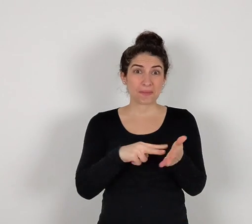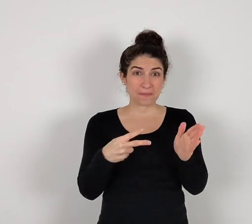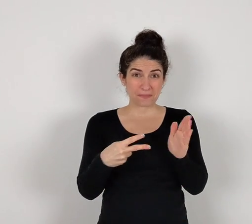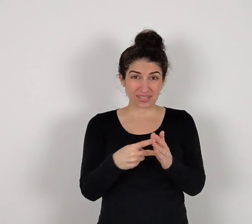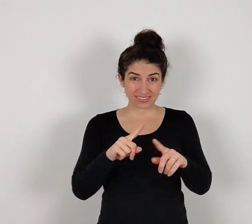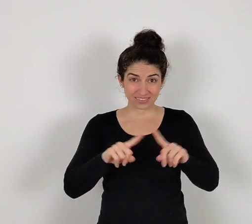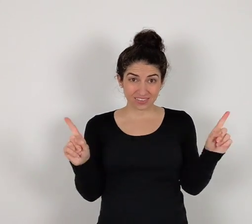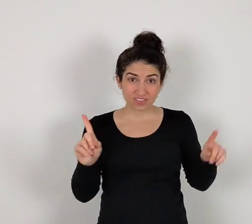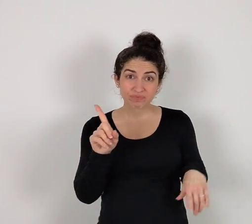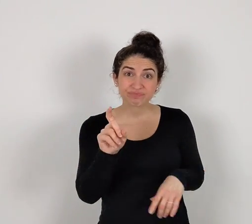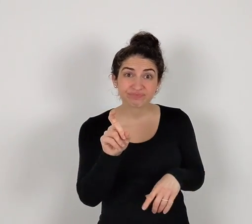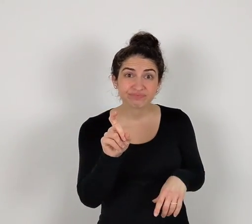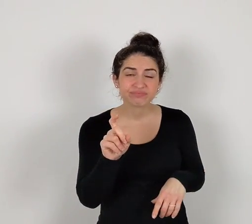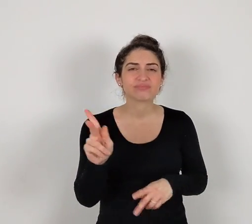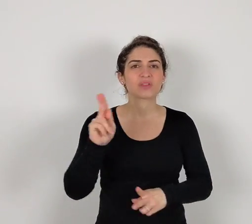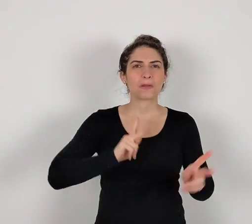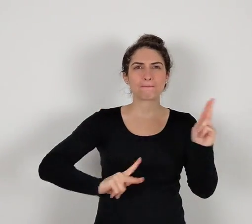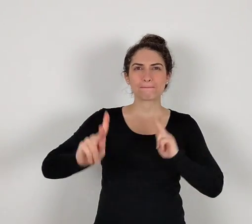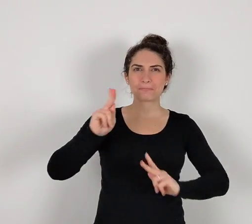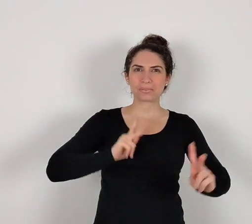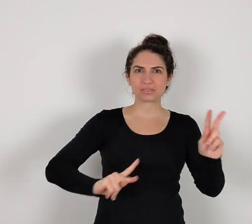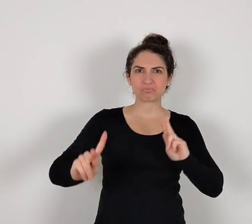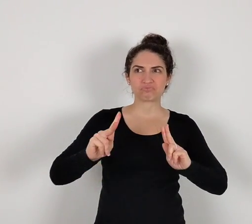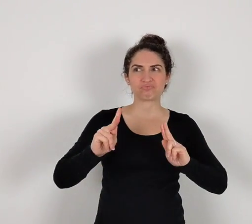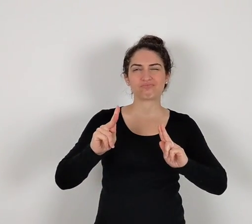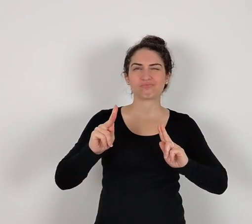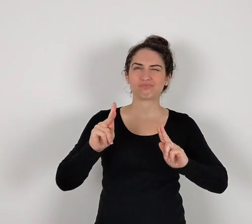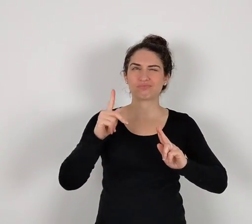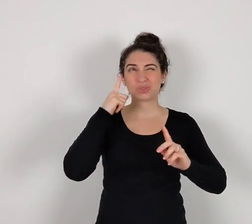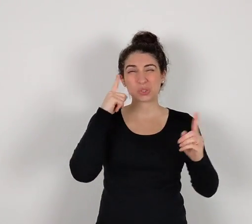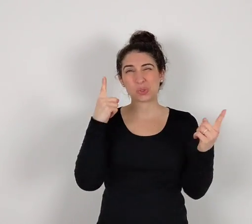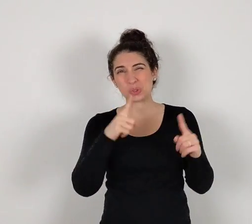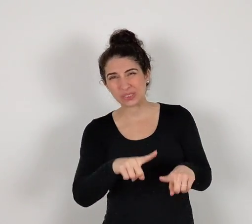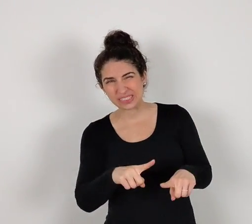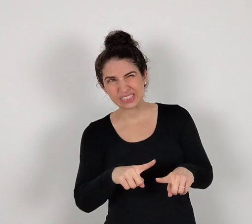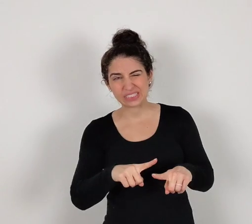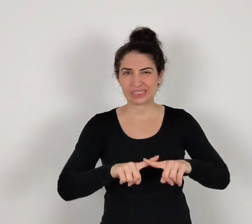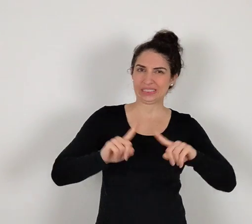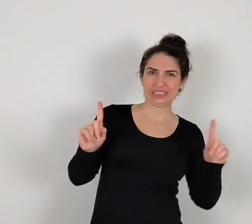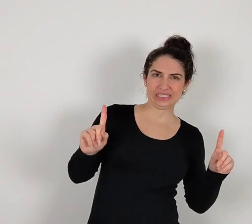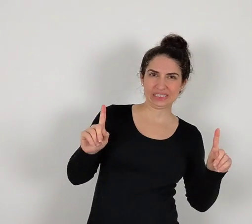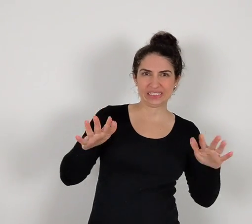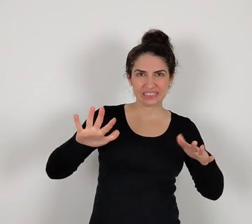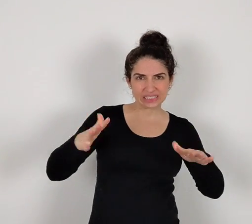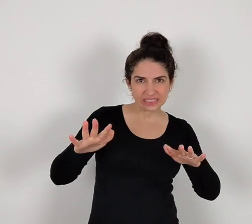The meaning, is it different? People don't totally agree here.